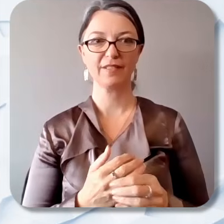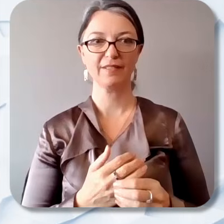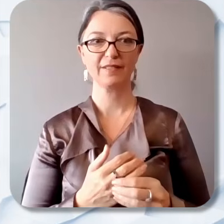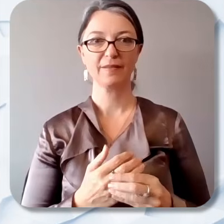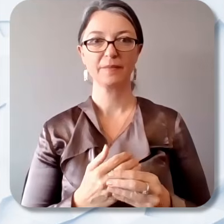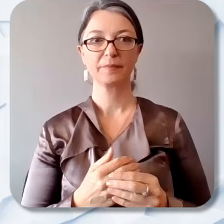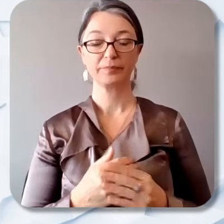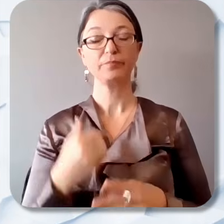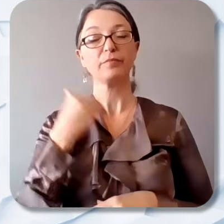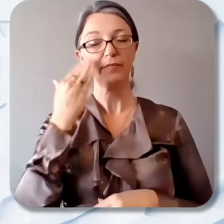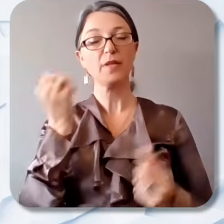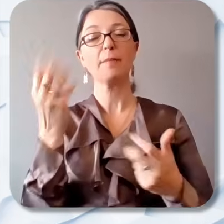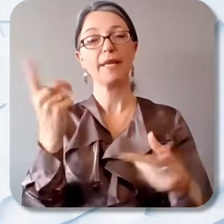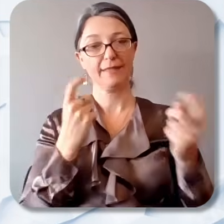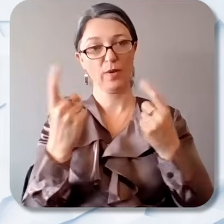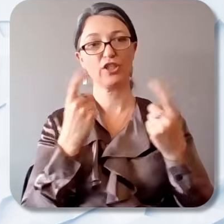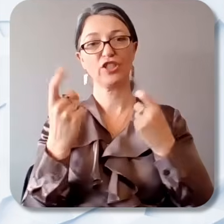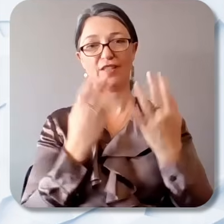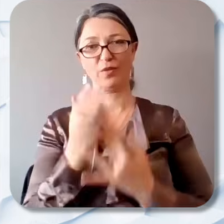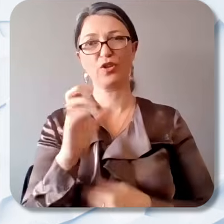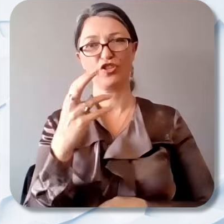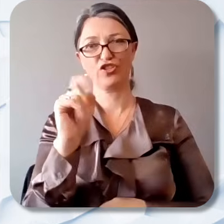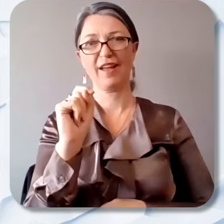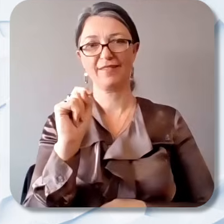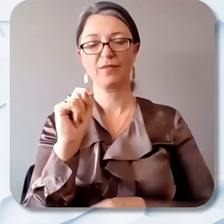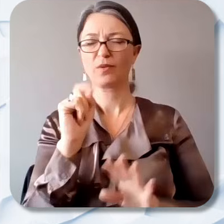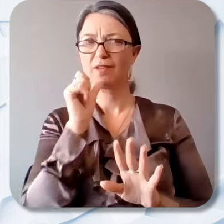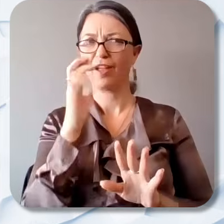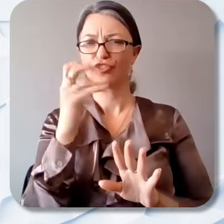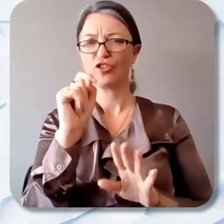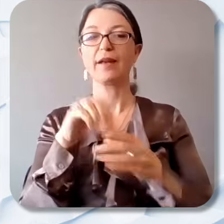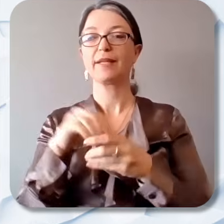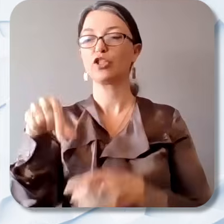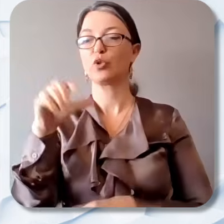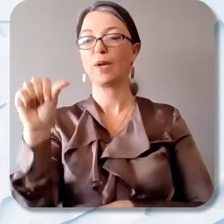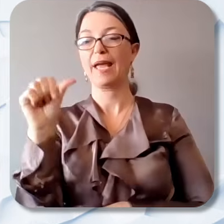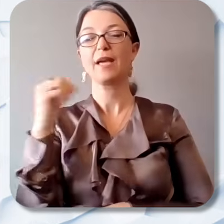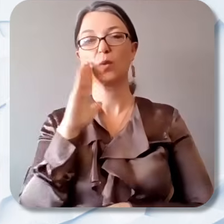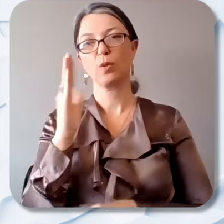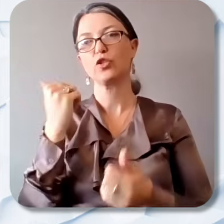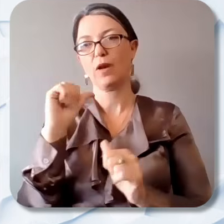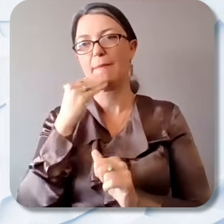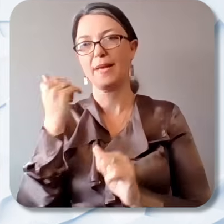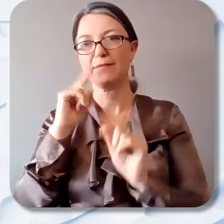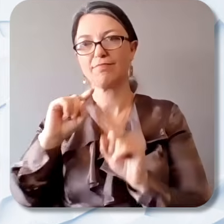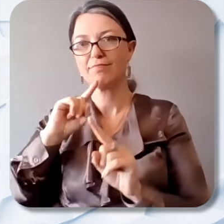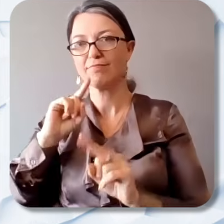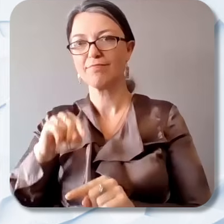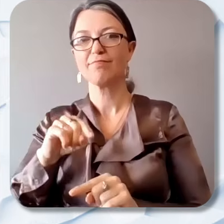And I know we're getting lots of questions in the chat we're trying to go through them or not on the chat, but in the Q and A. We'll do our best to go through them and try and give some space at the end to go through